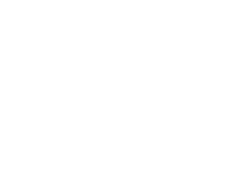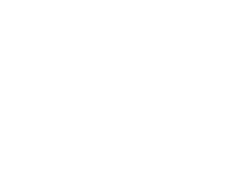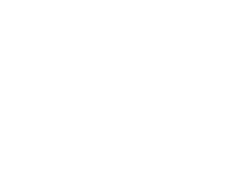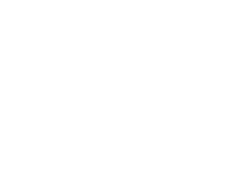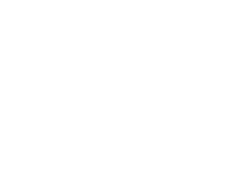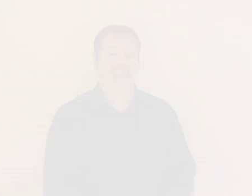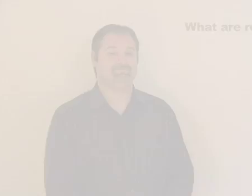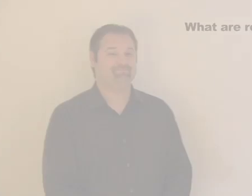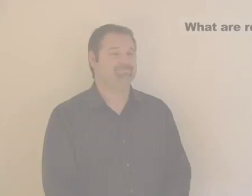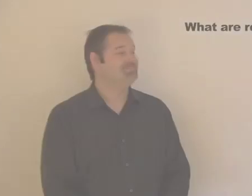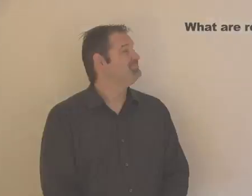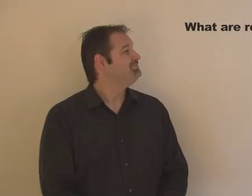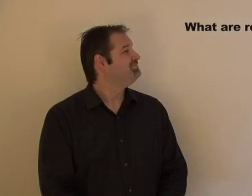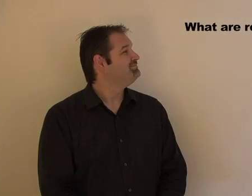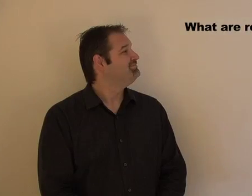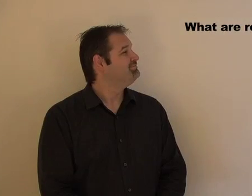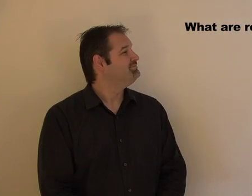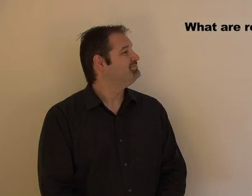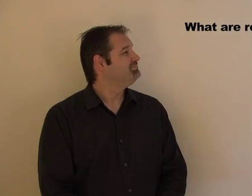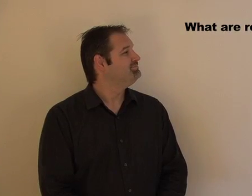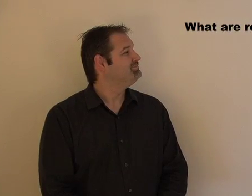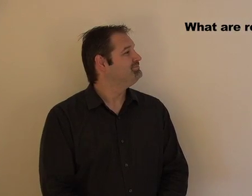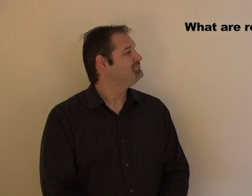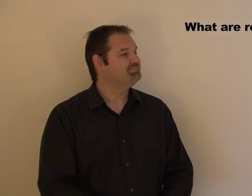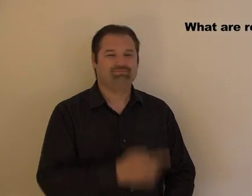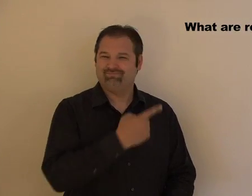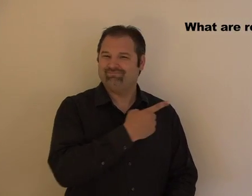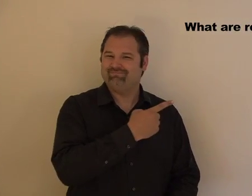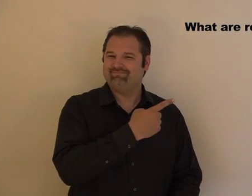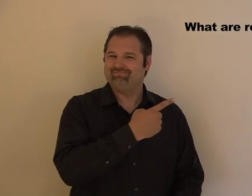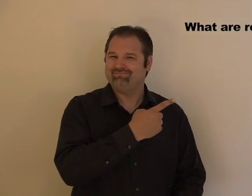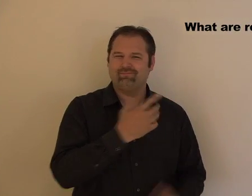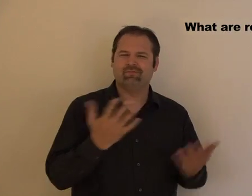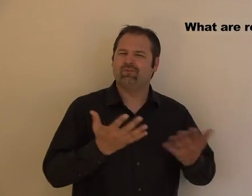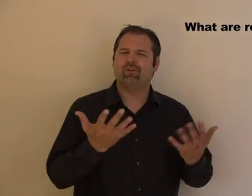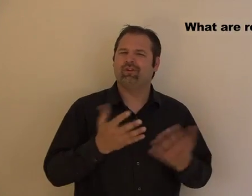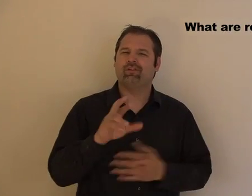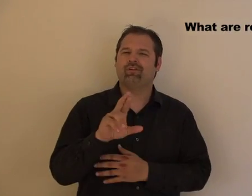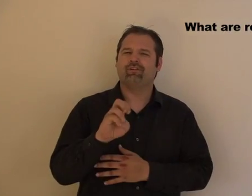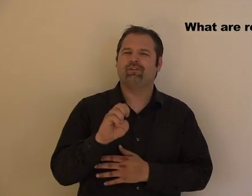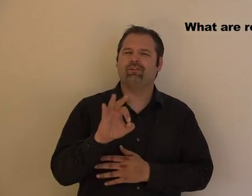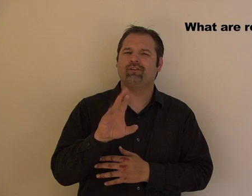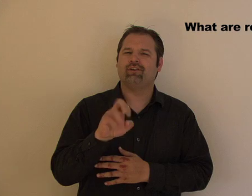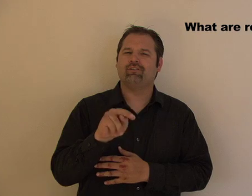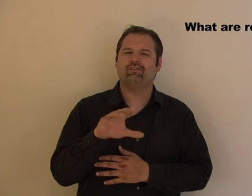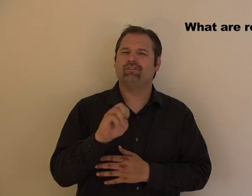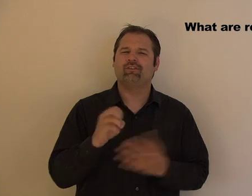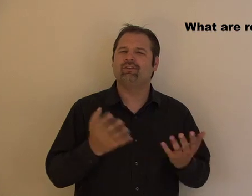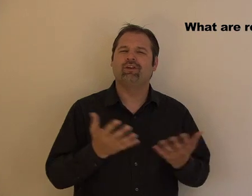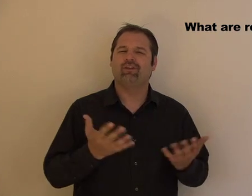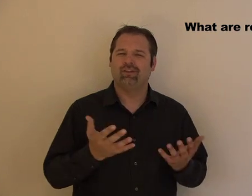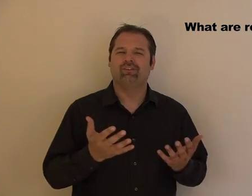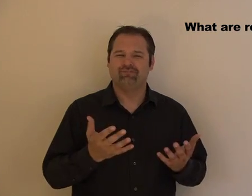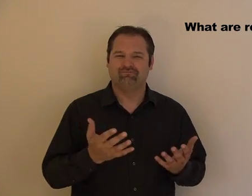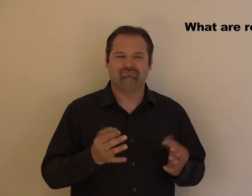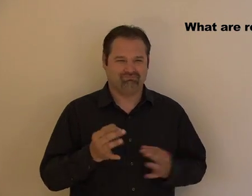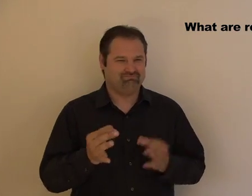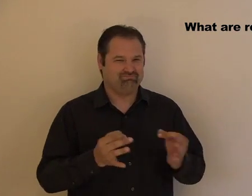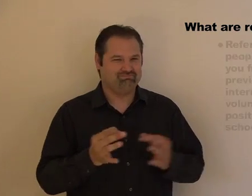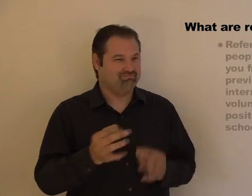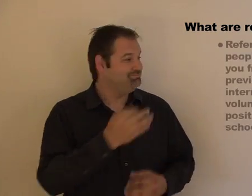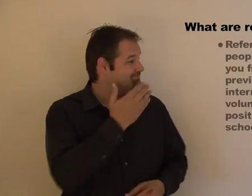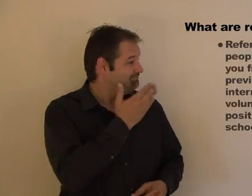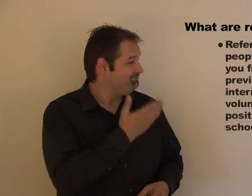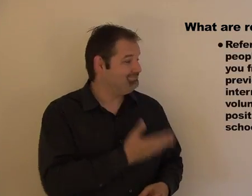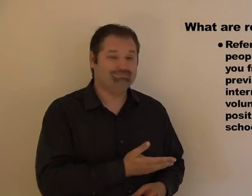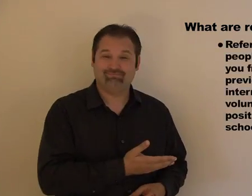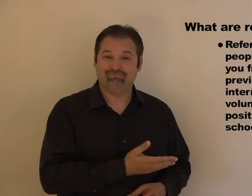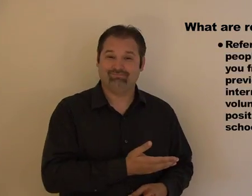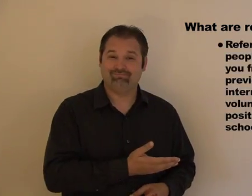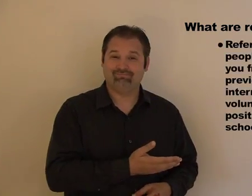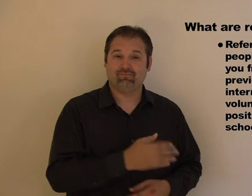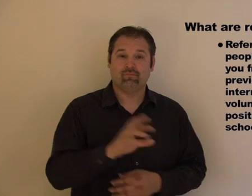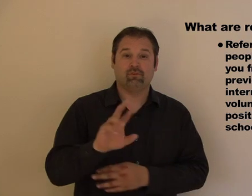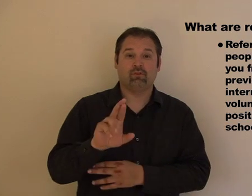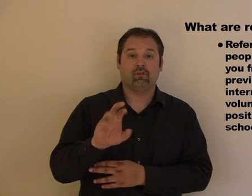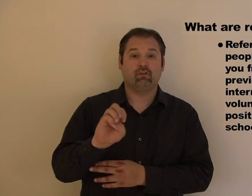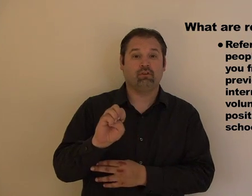References are people who you know from a previous job or internship,